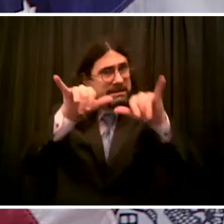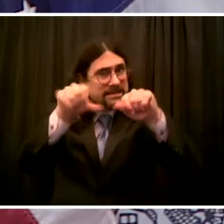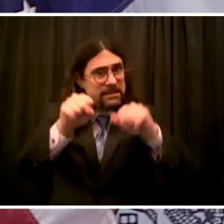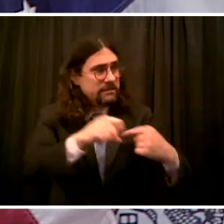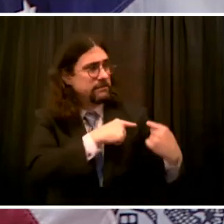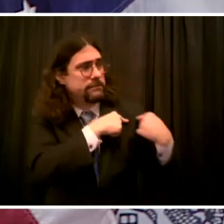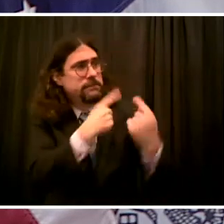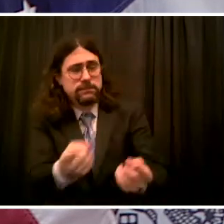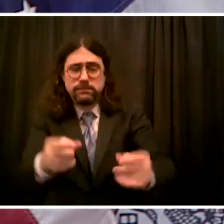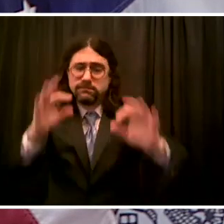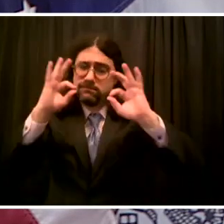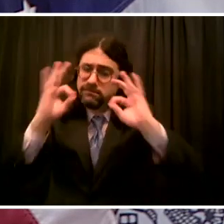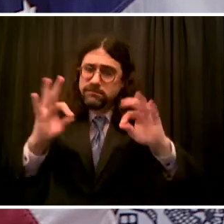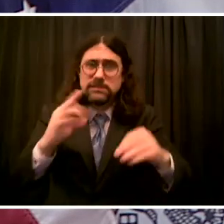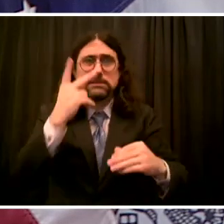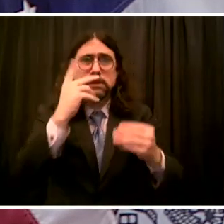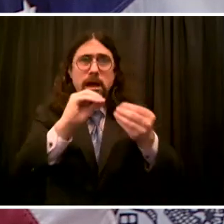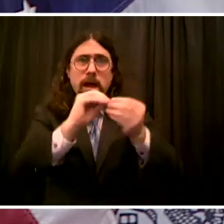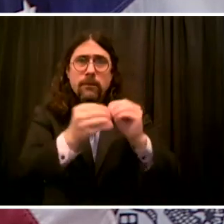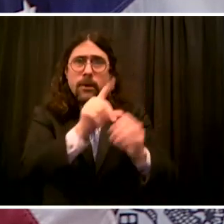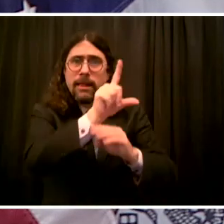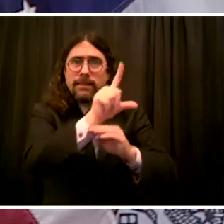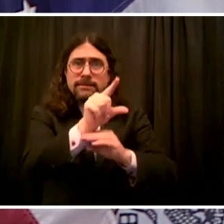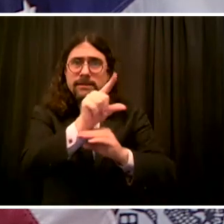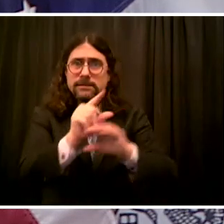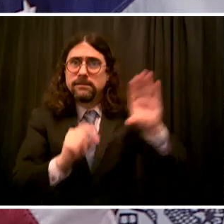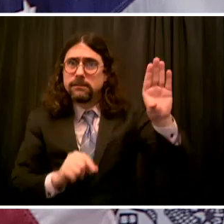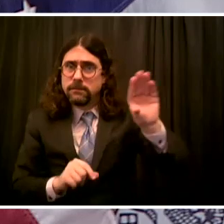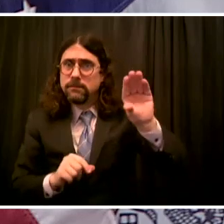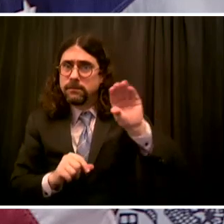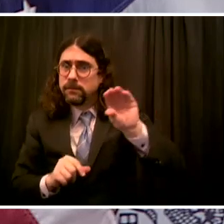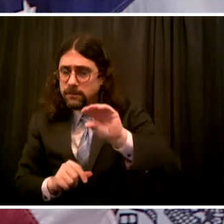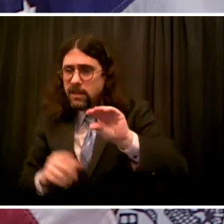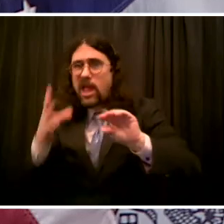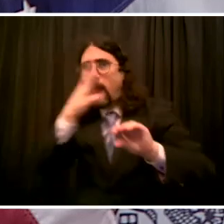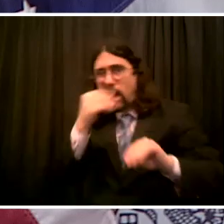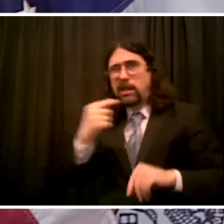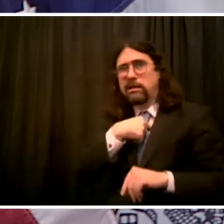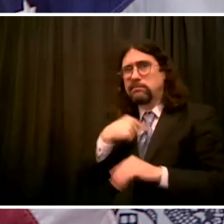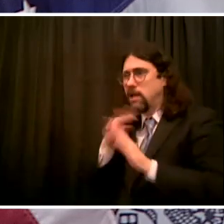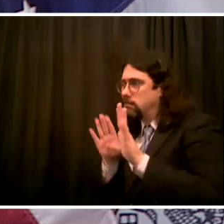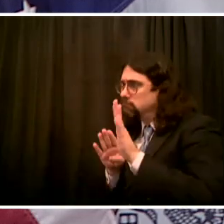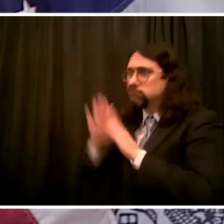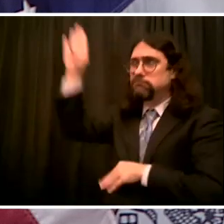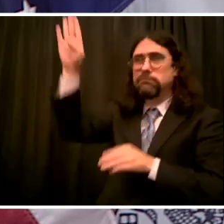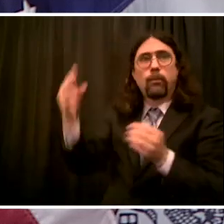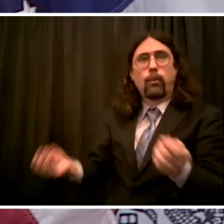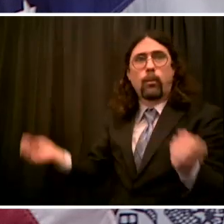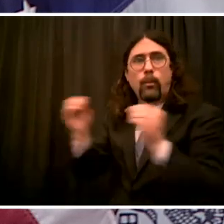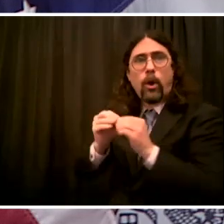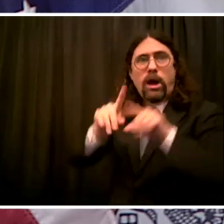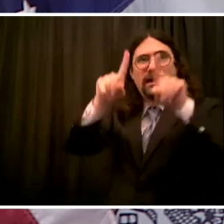UYO'VE SEEN THE NUMBER OF CASE STEADILY DECLINE. TESTING AND